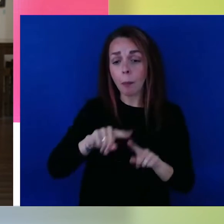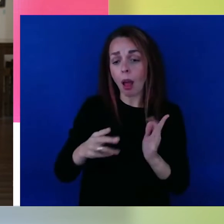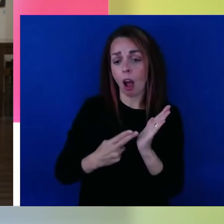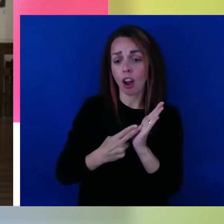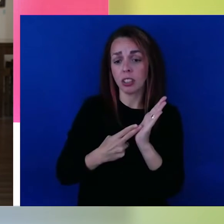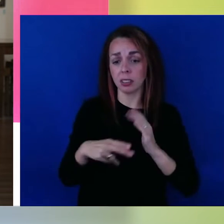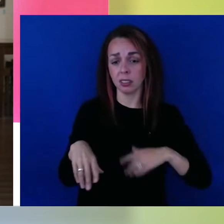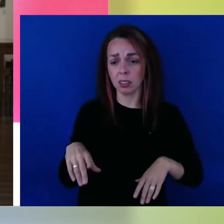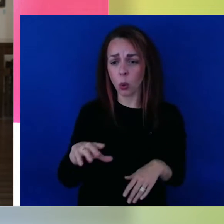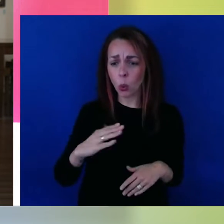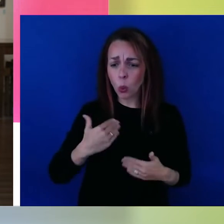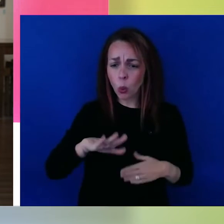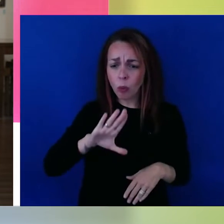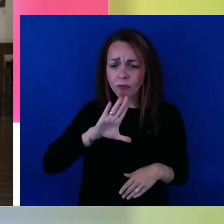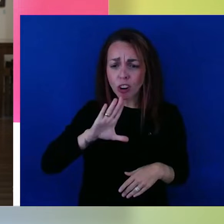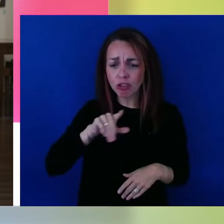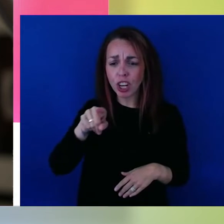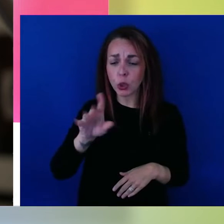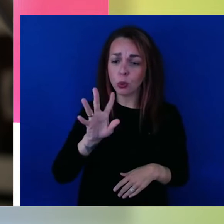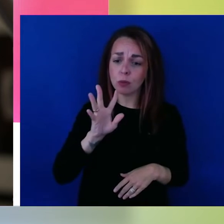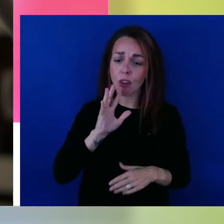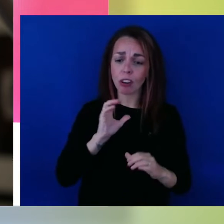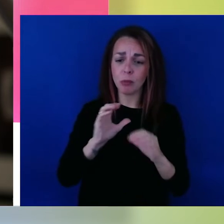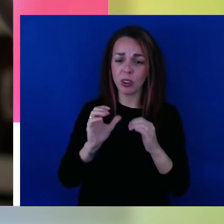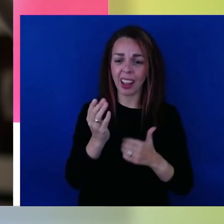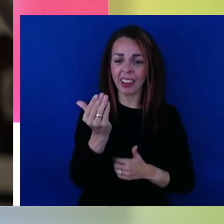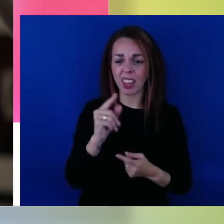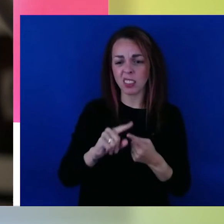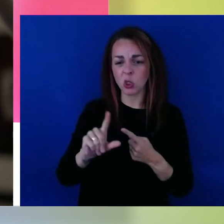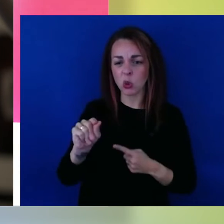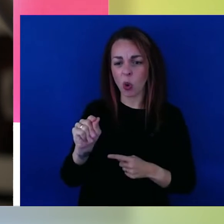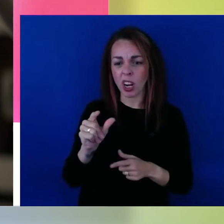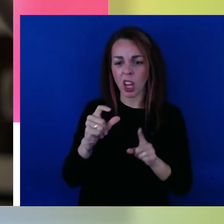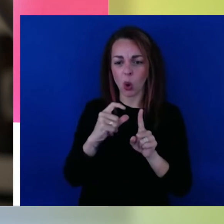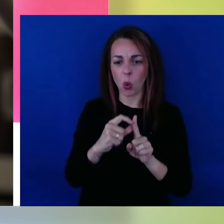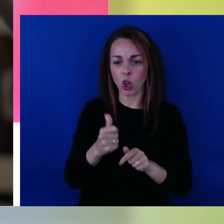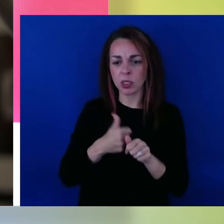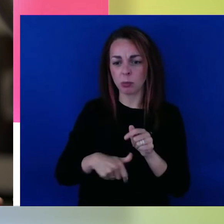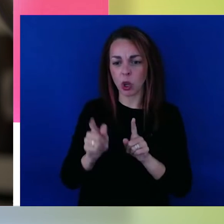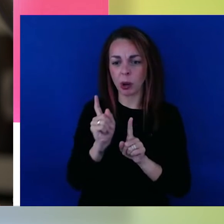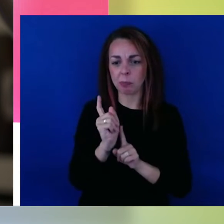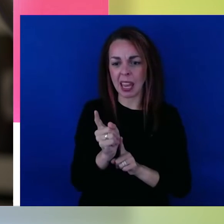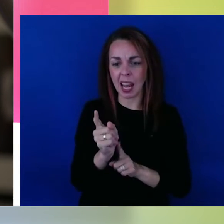15 to 20 words per minute. Kids often walk off, people often walk off